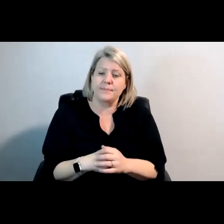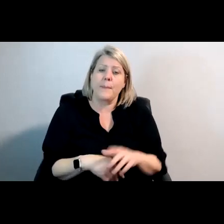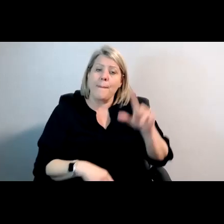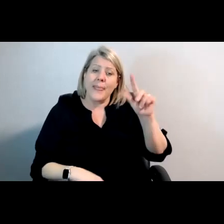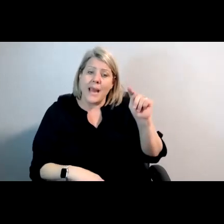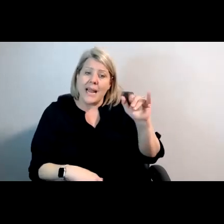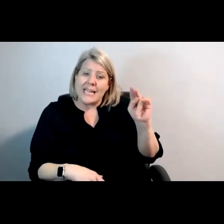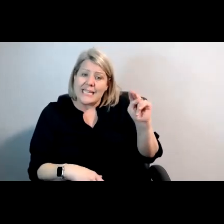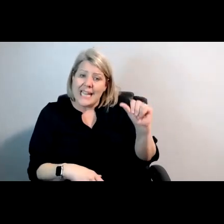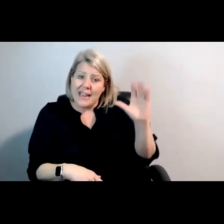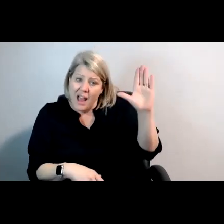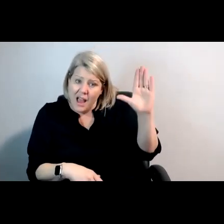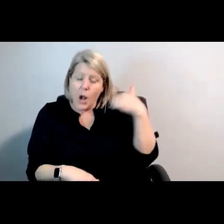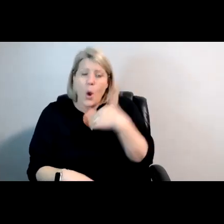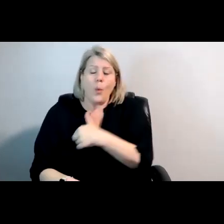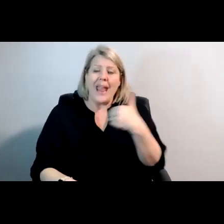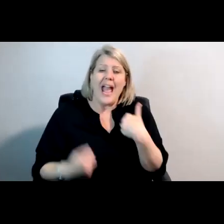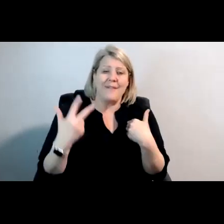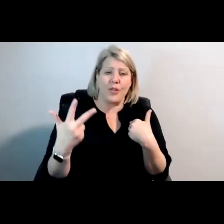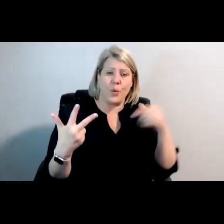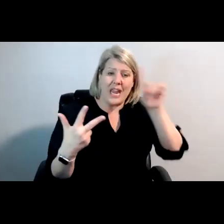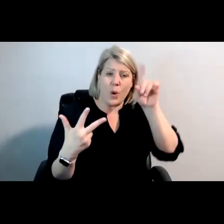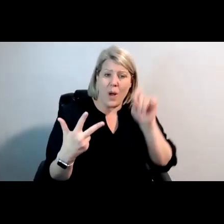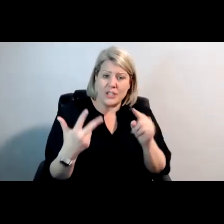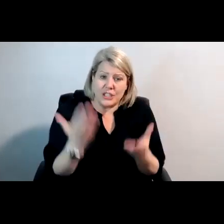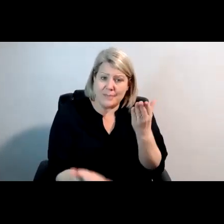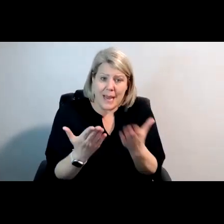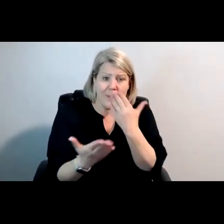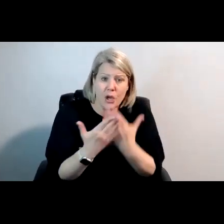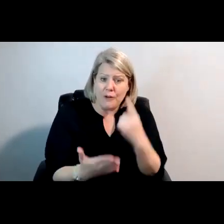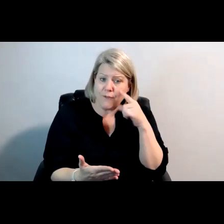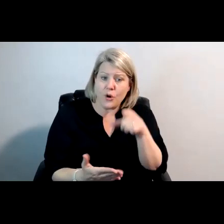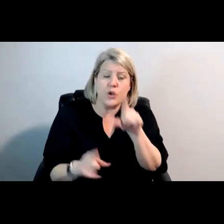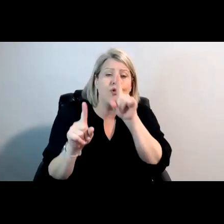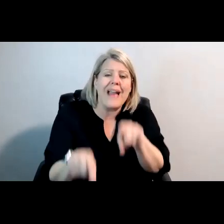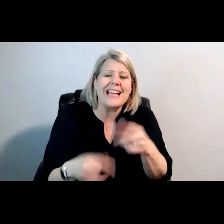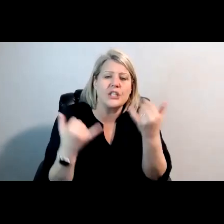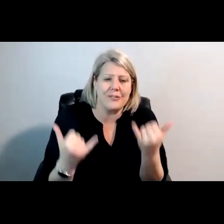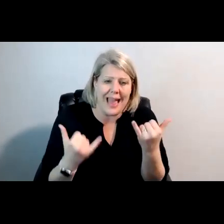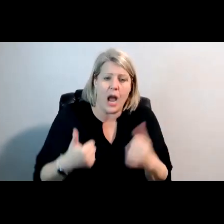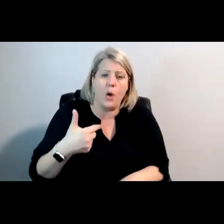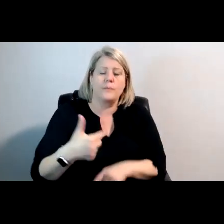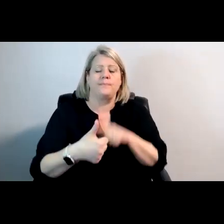There's three questions here that might be good for you to answer now. [Morgan] Okay. [Tina] One them is